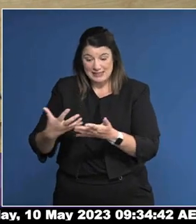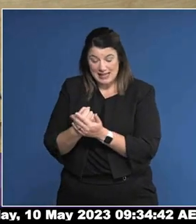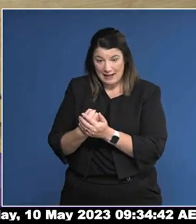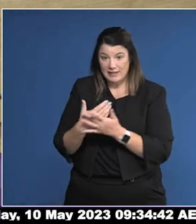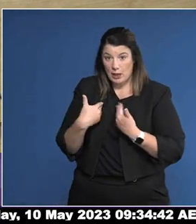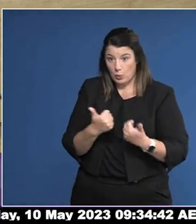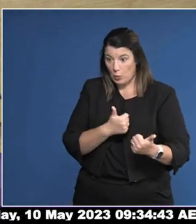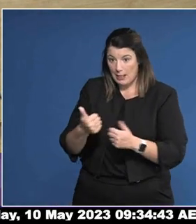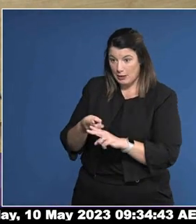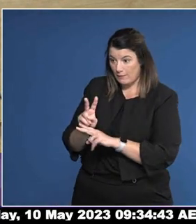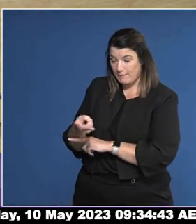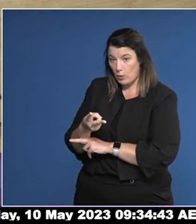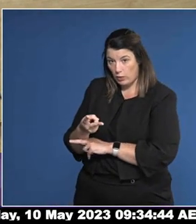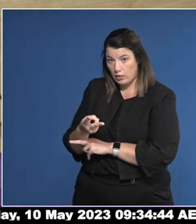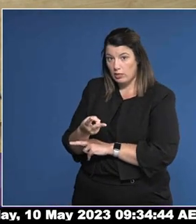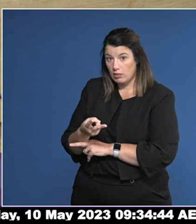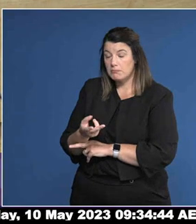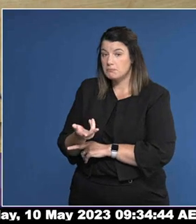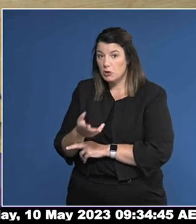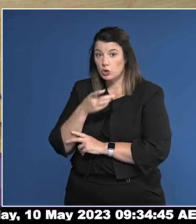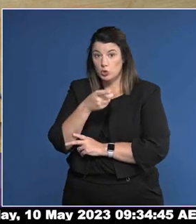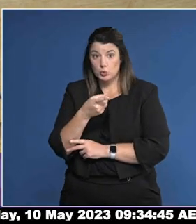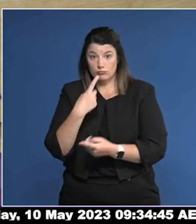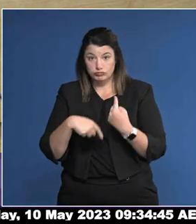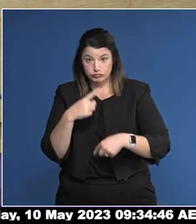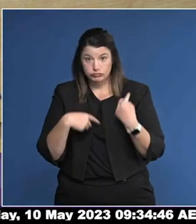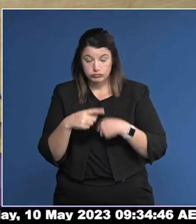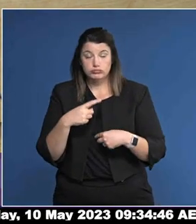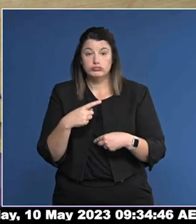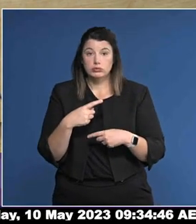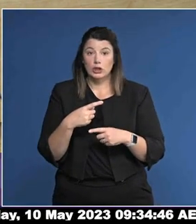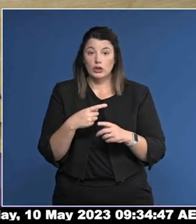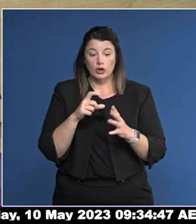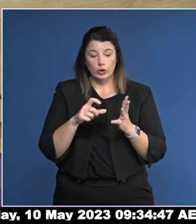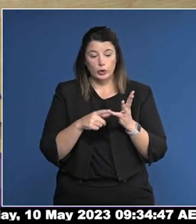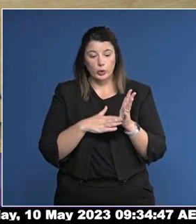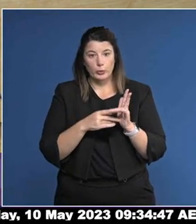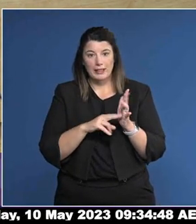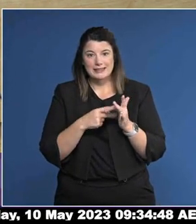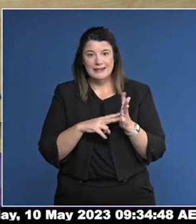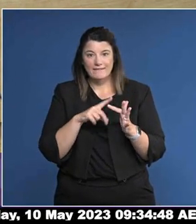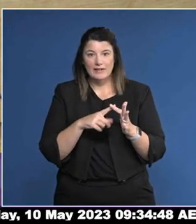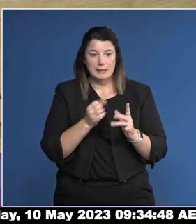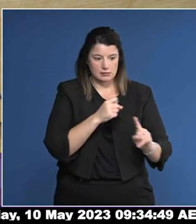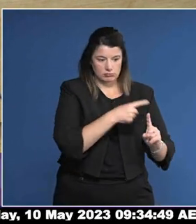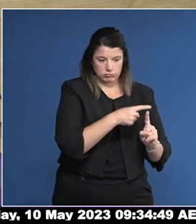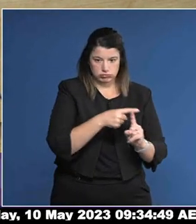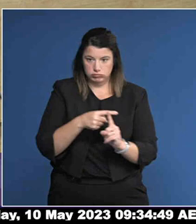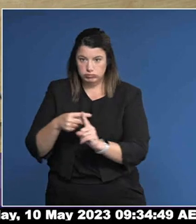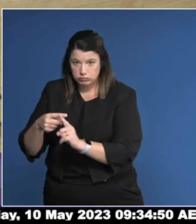Yes. MS EASTMAN: And you say the assessment of cumulative harm is well recognised as a challenge for child protection practitioners.